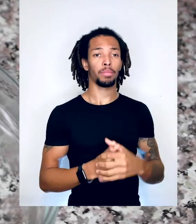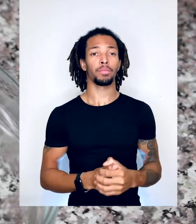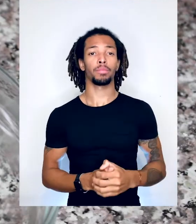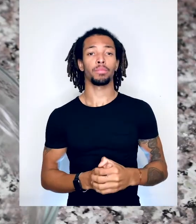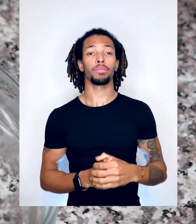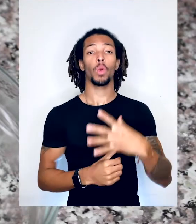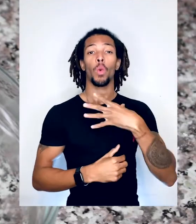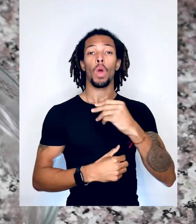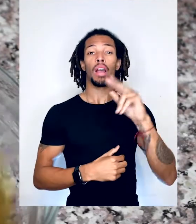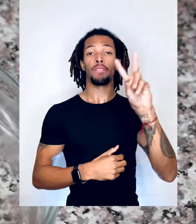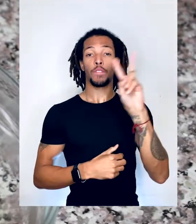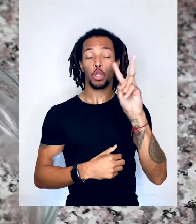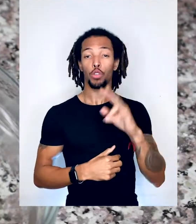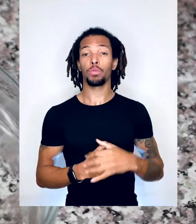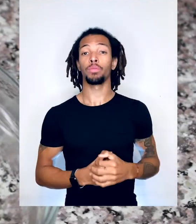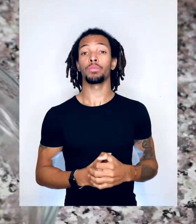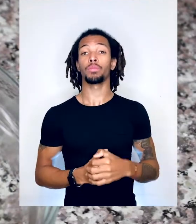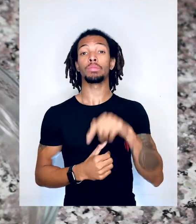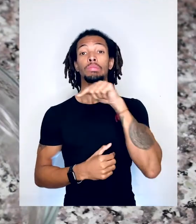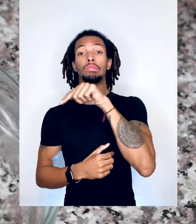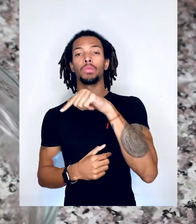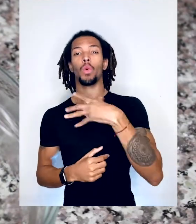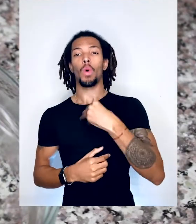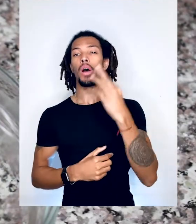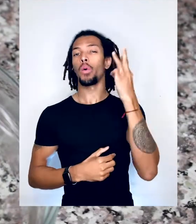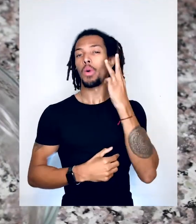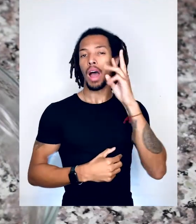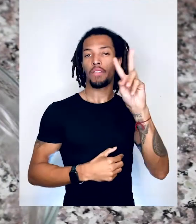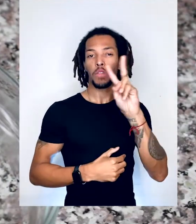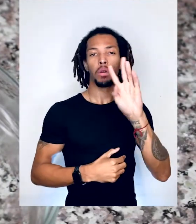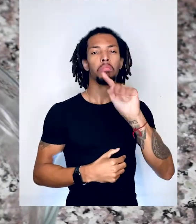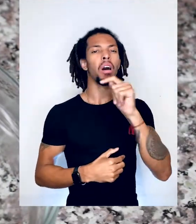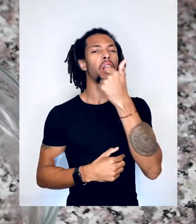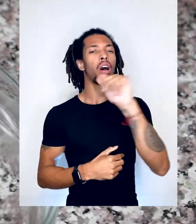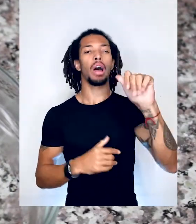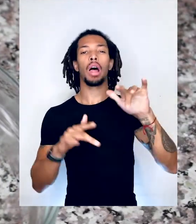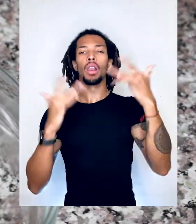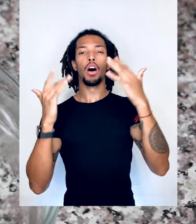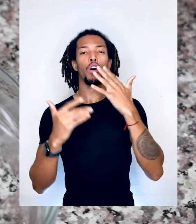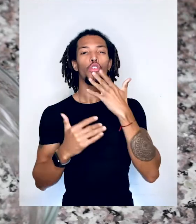...and white vinegar (and this is white wine vinegar, but any light colored vinegar will do),